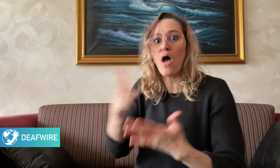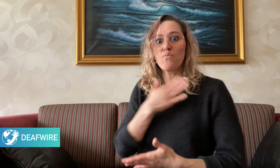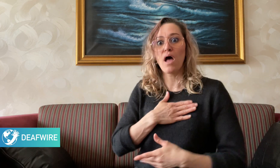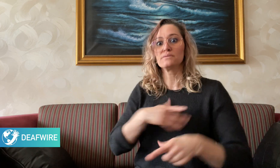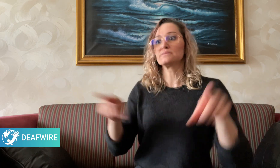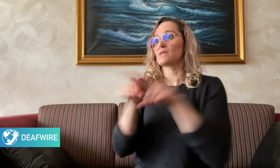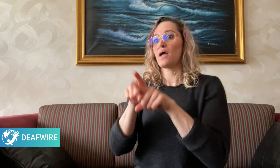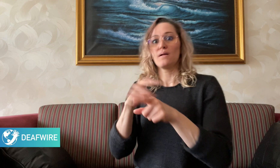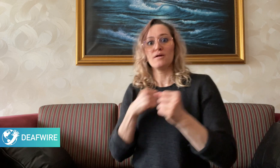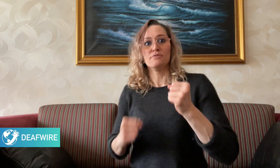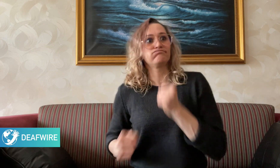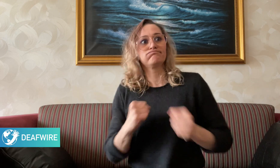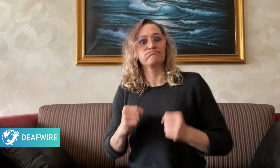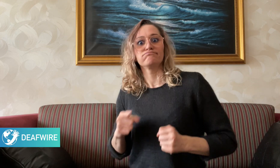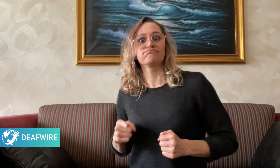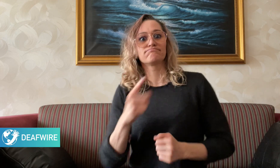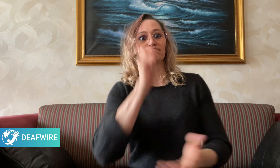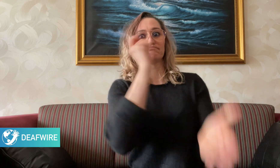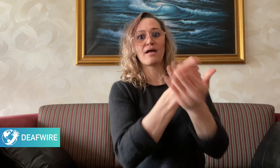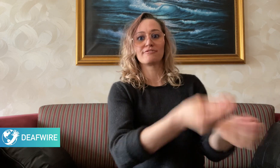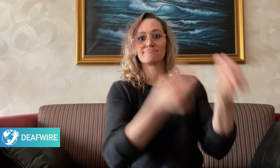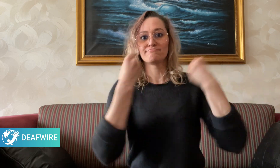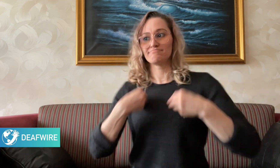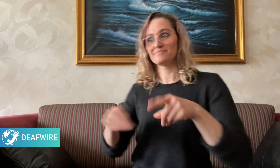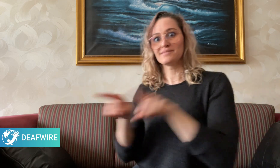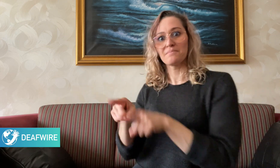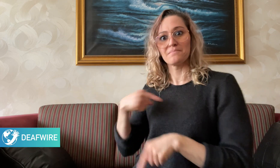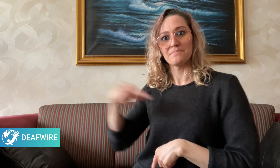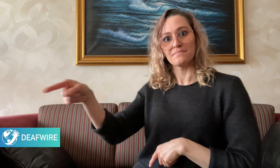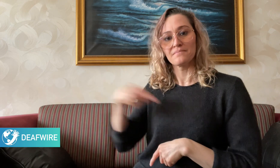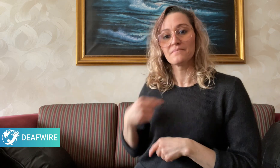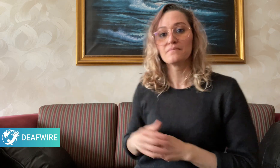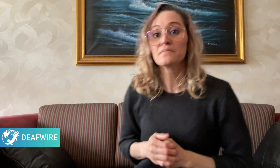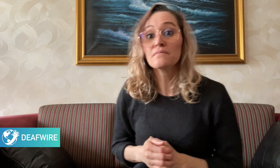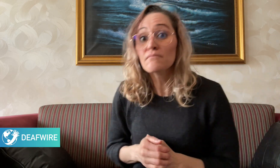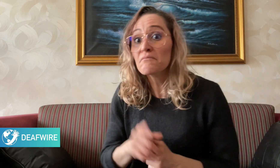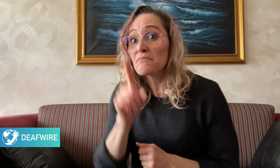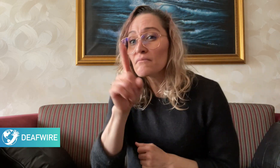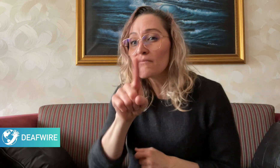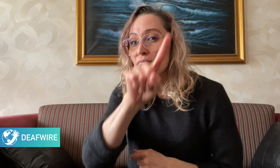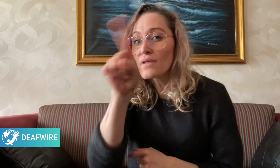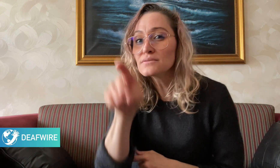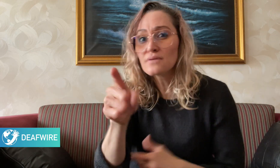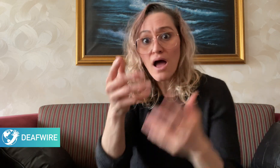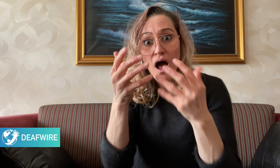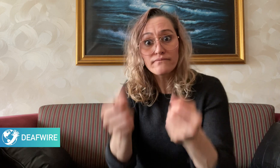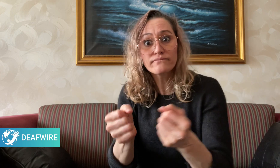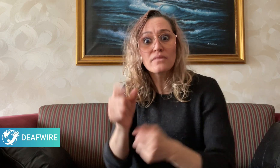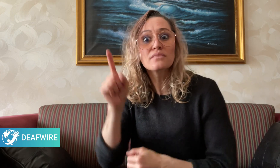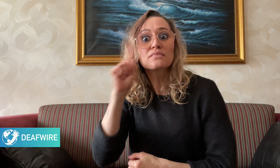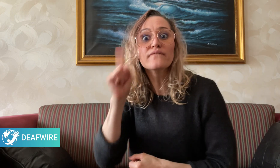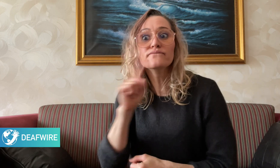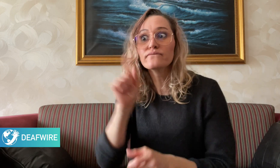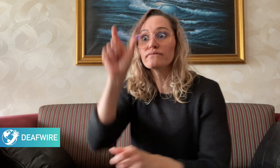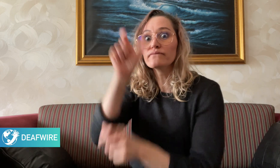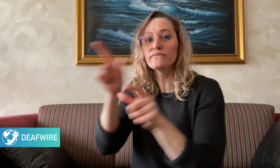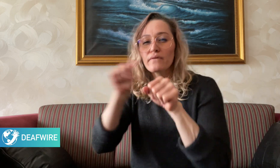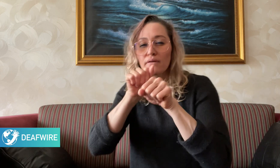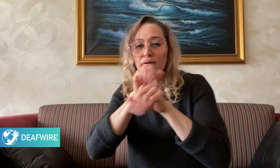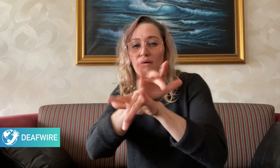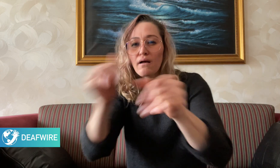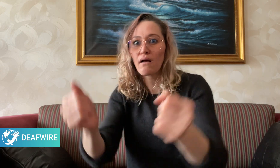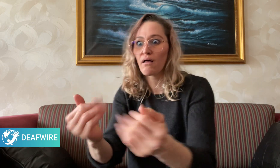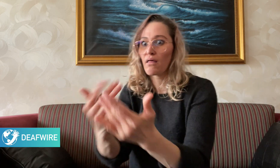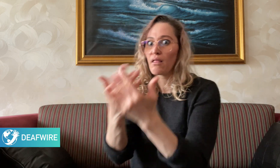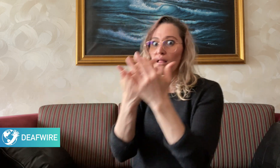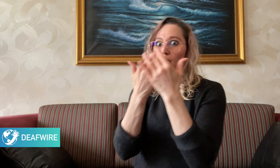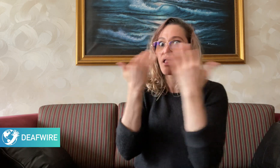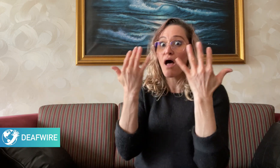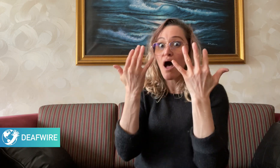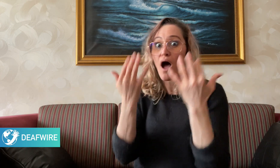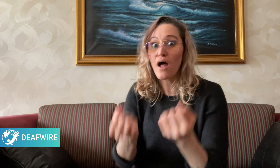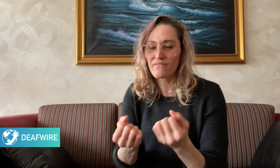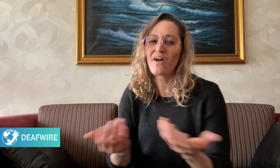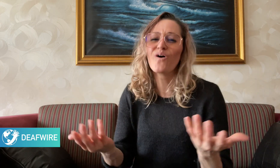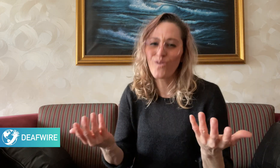Are there Deaf influencers too? Of course, influencers can be any age,